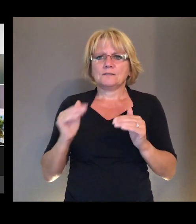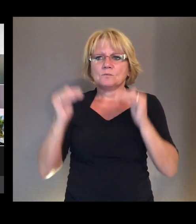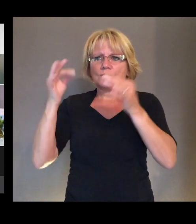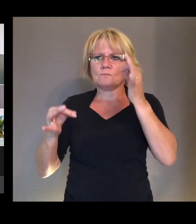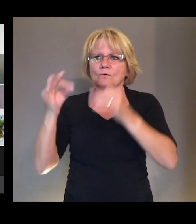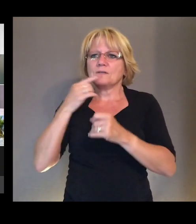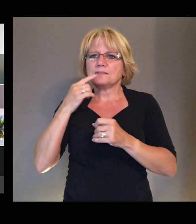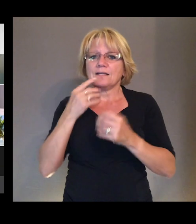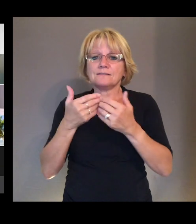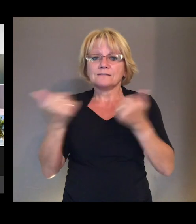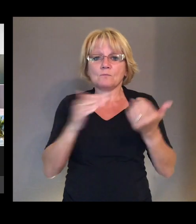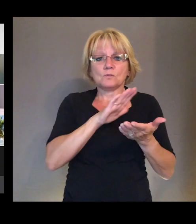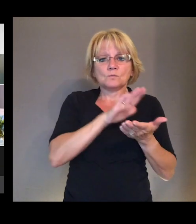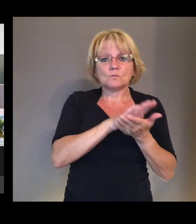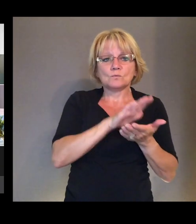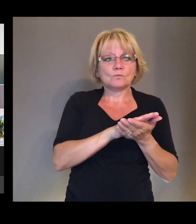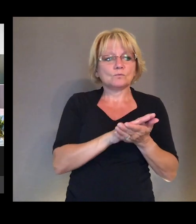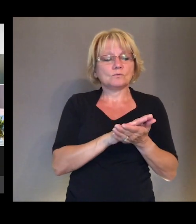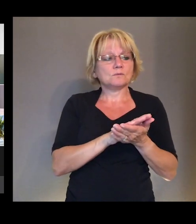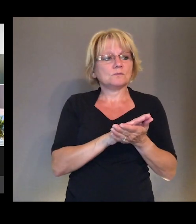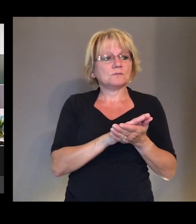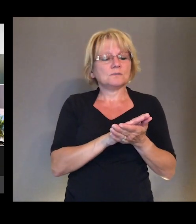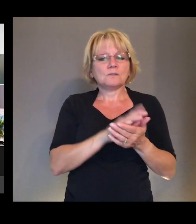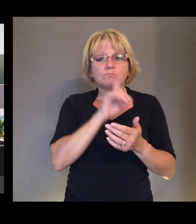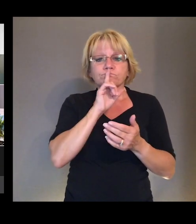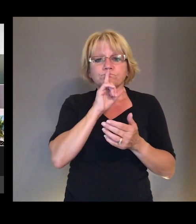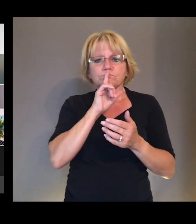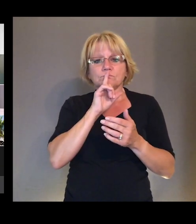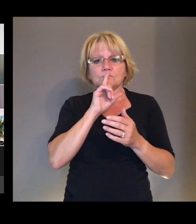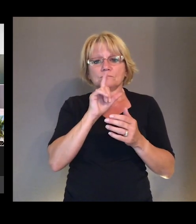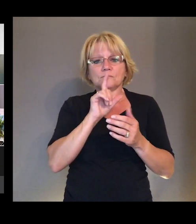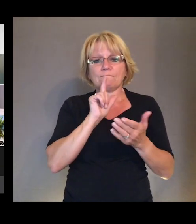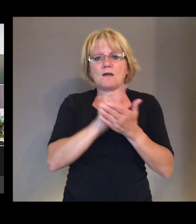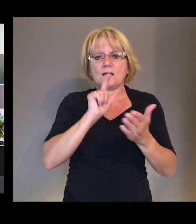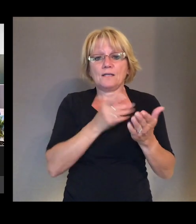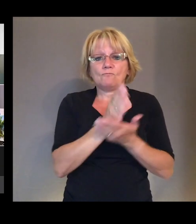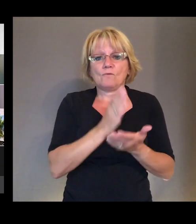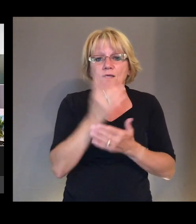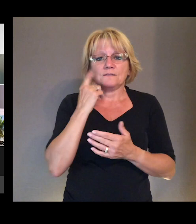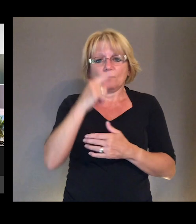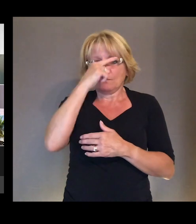So it also said that they ruled that separate schools did not violate the rights of black students.